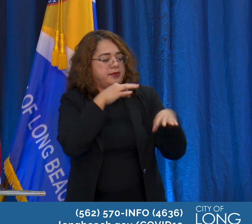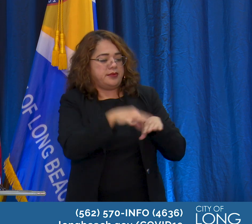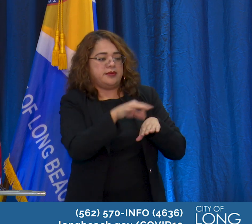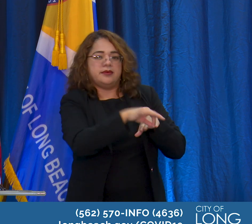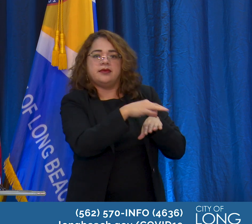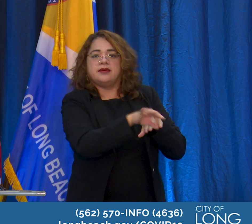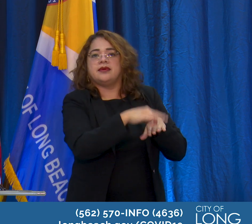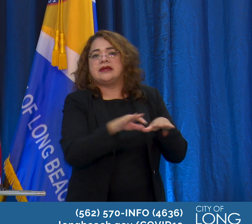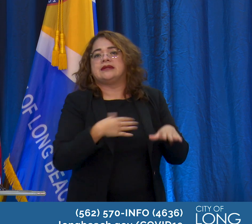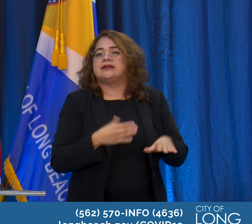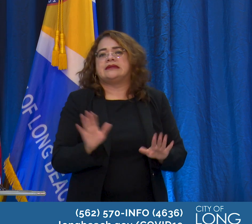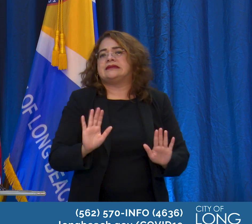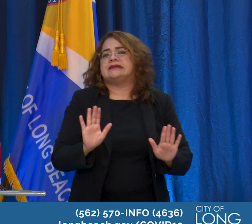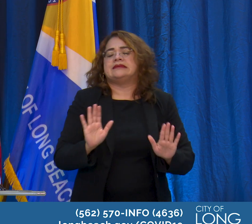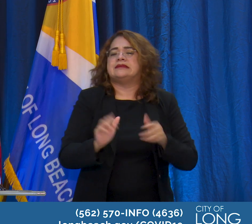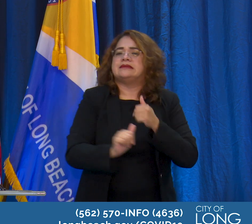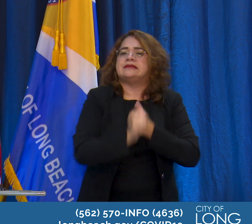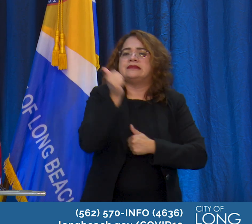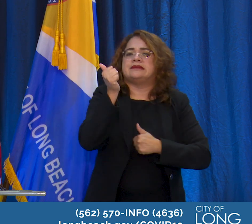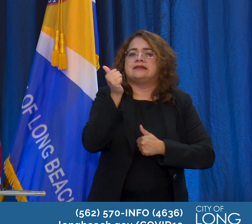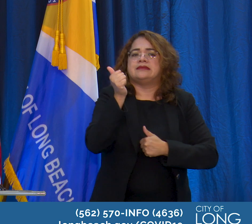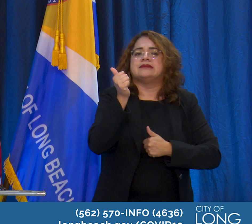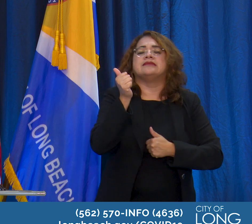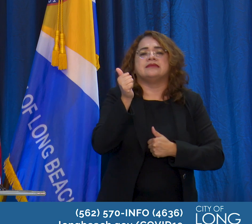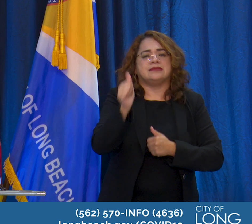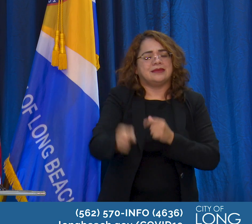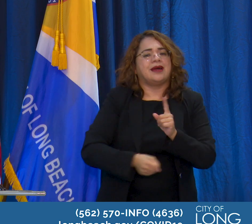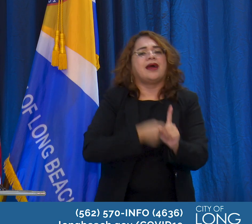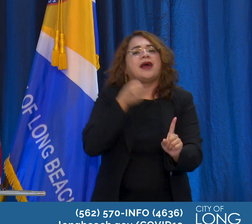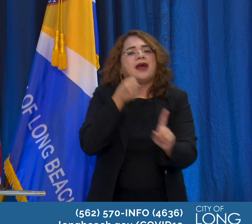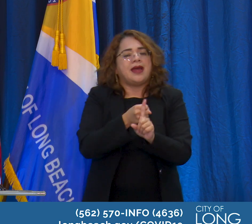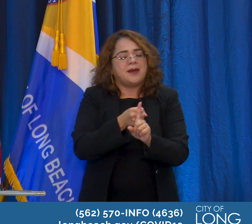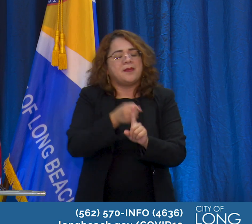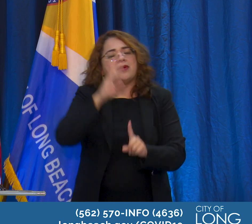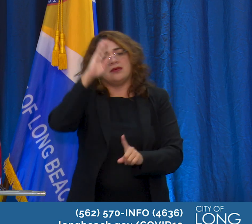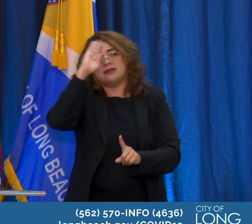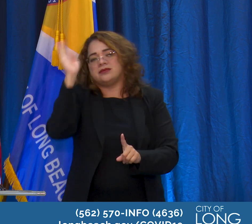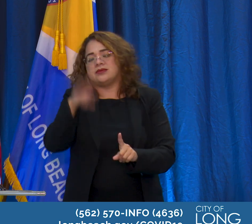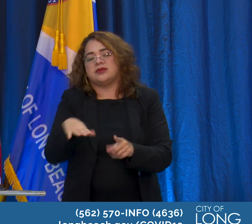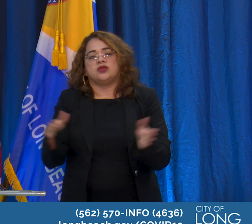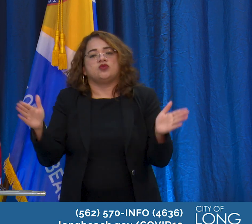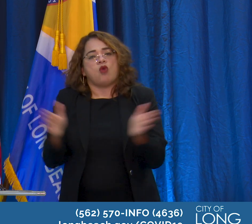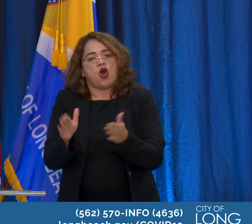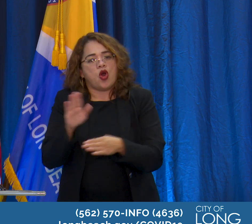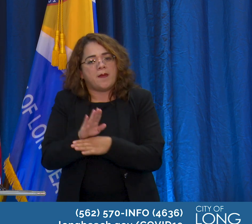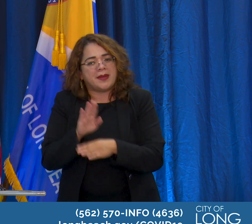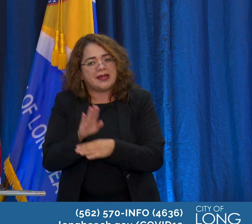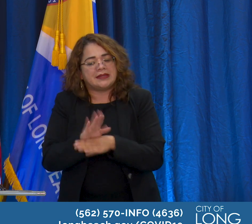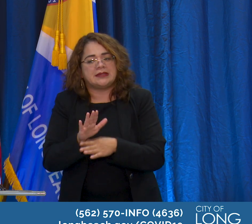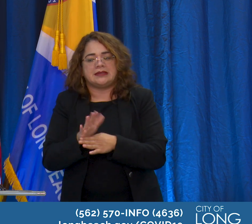We understand the devastating impact closures have had on small and local businesses.